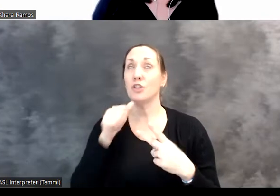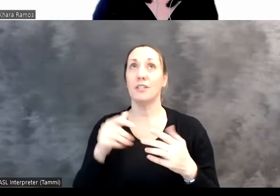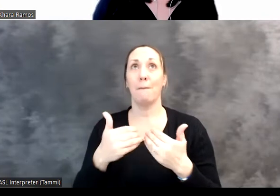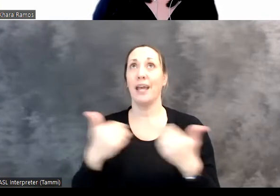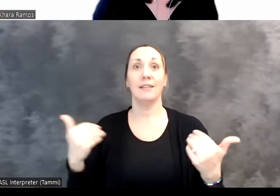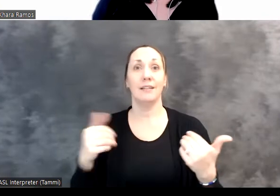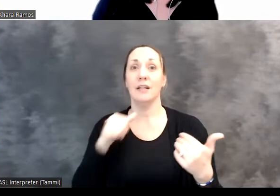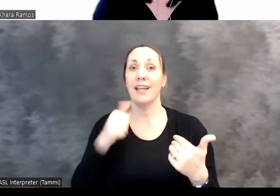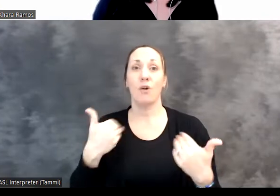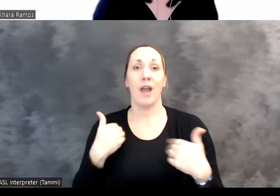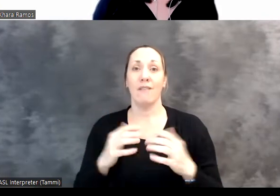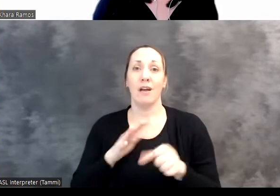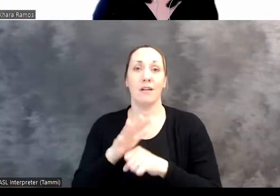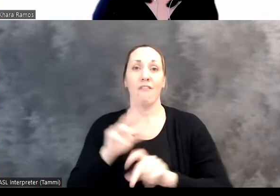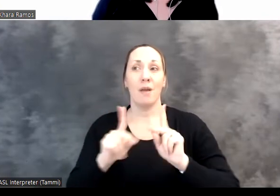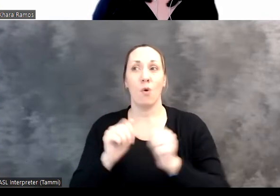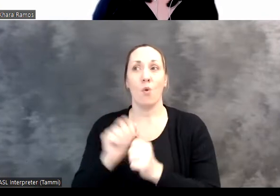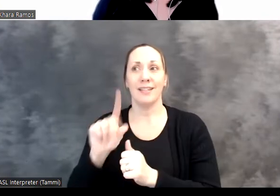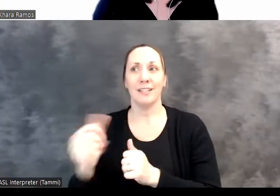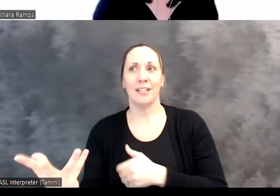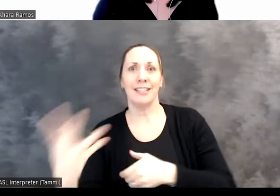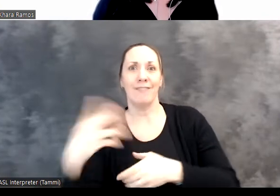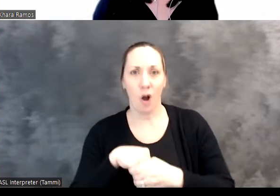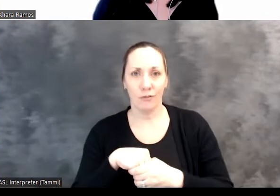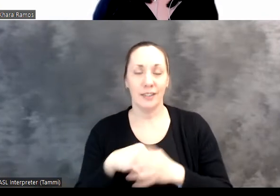they have. They are huge disparities in